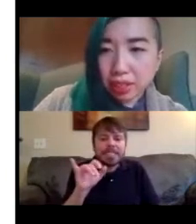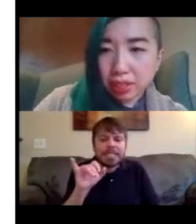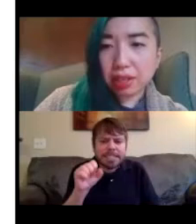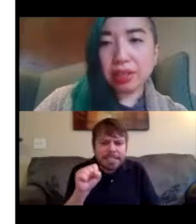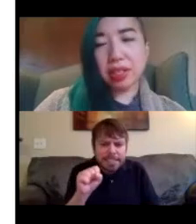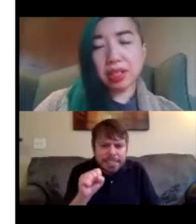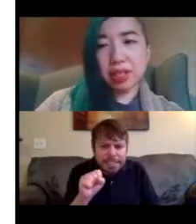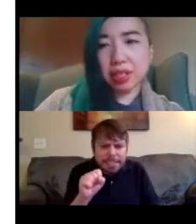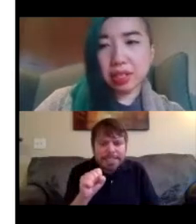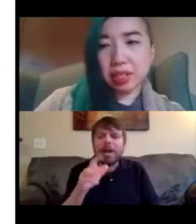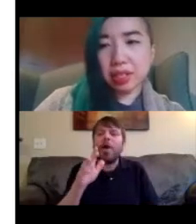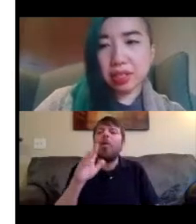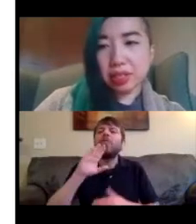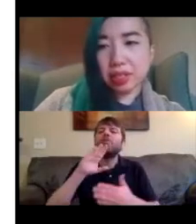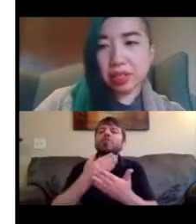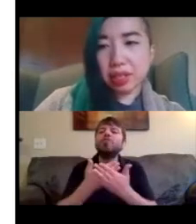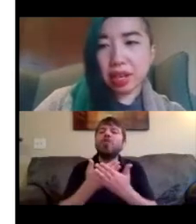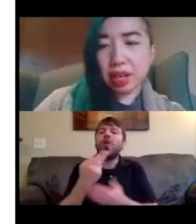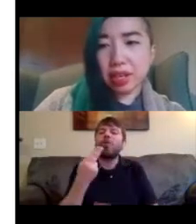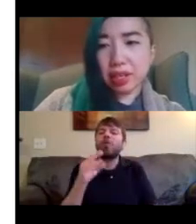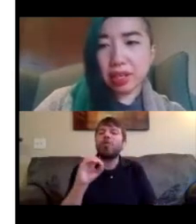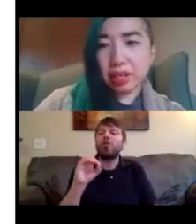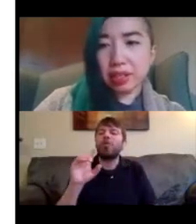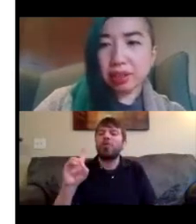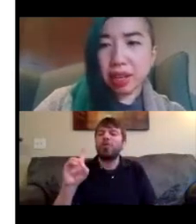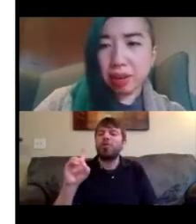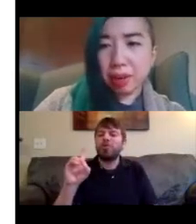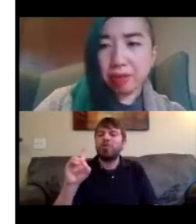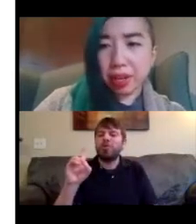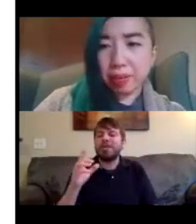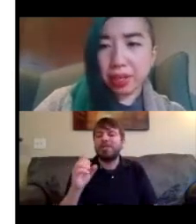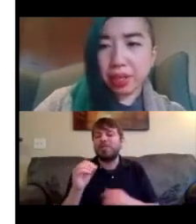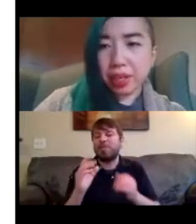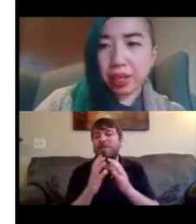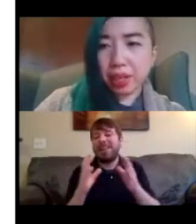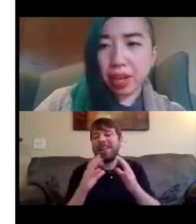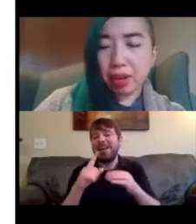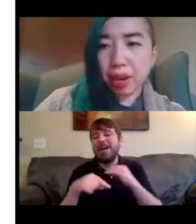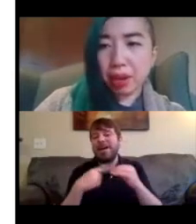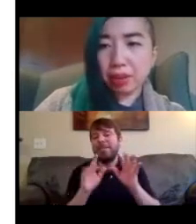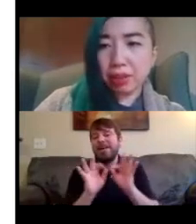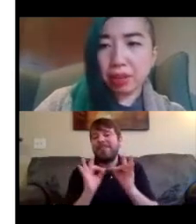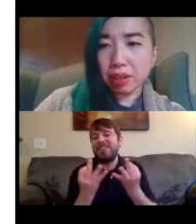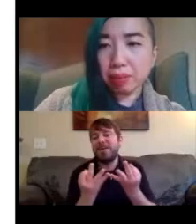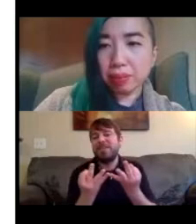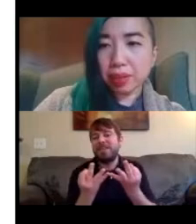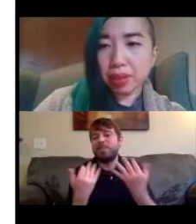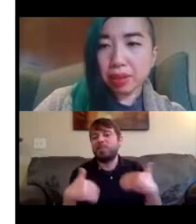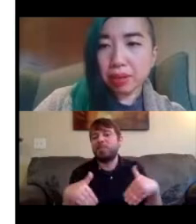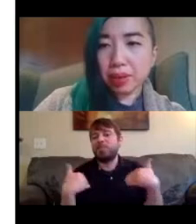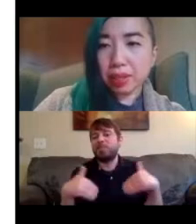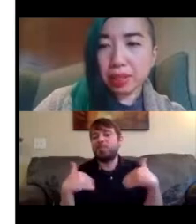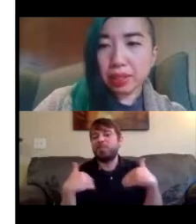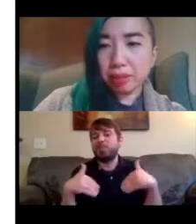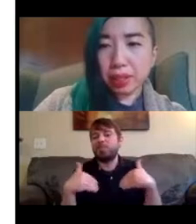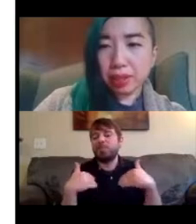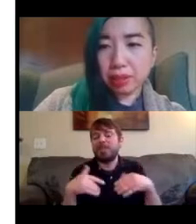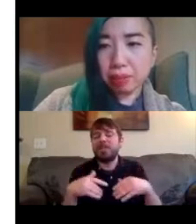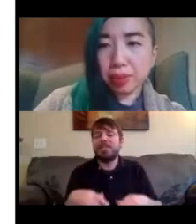"daughterhood." Yeah. So a lot about family here. A lot about what does it mean to be